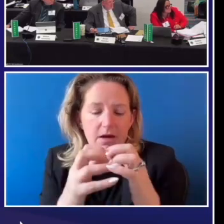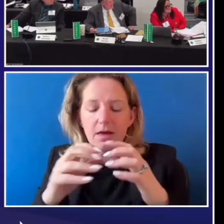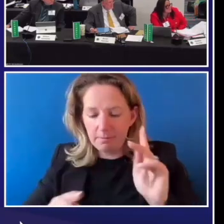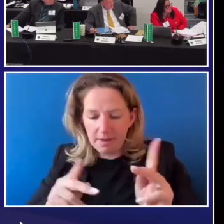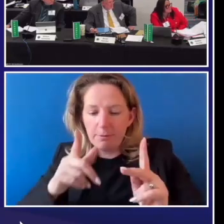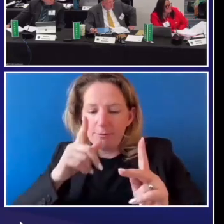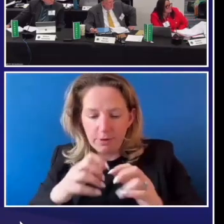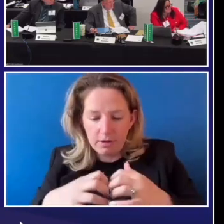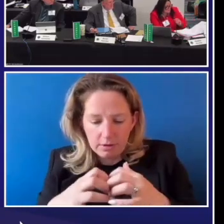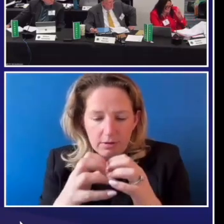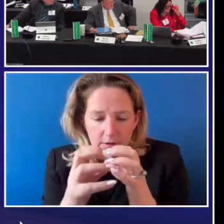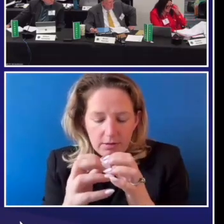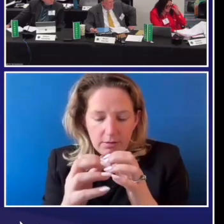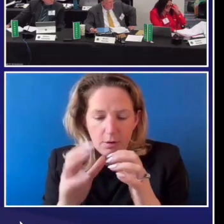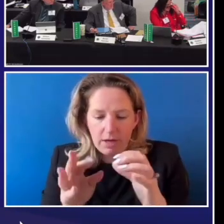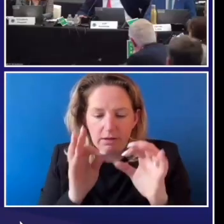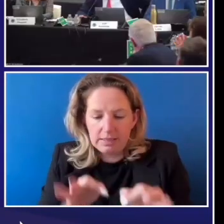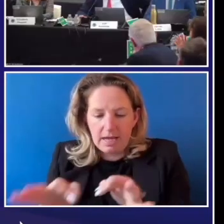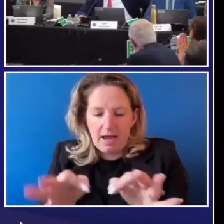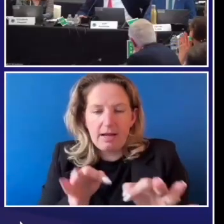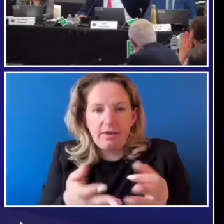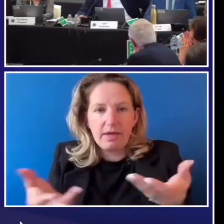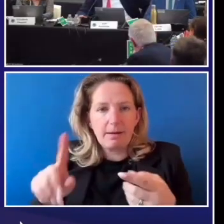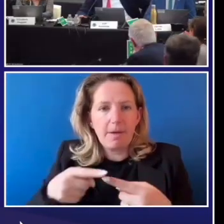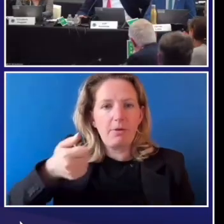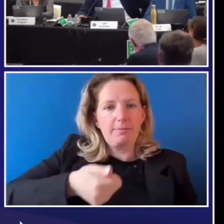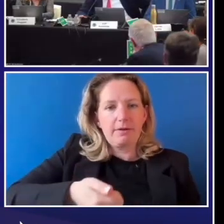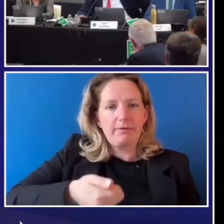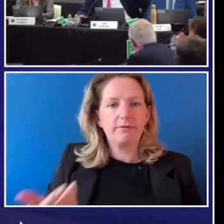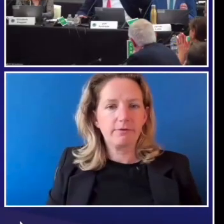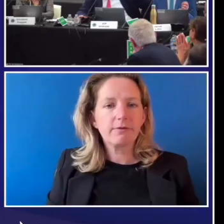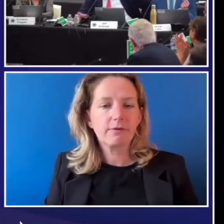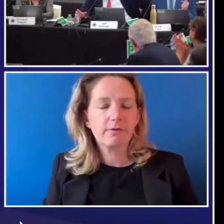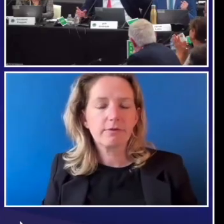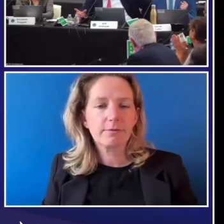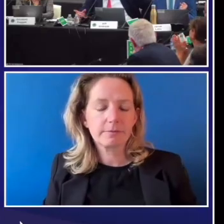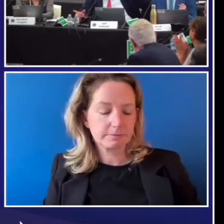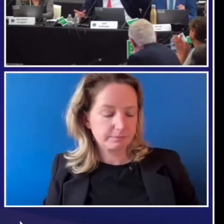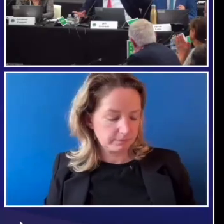Yeah, so, so part of having those controls is to, is to ensure that